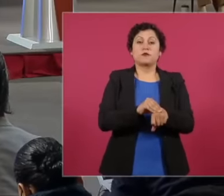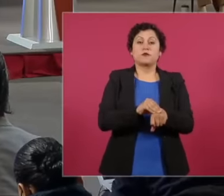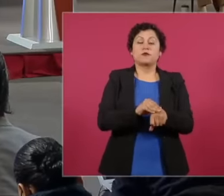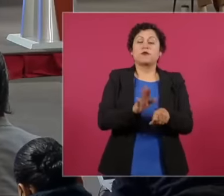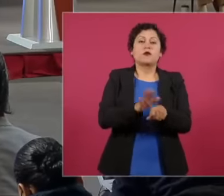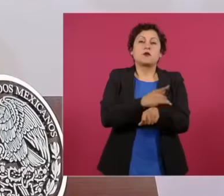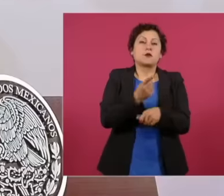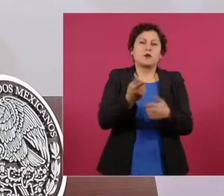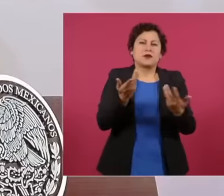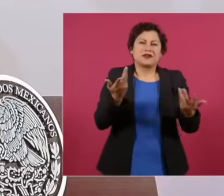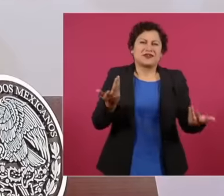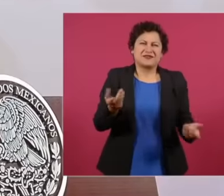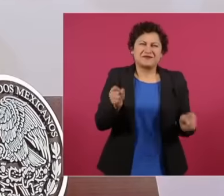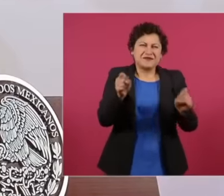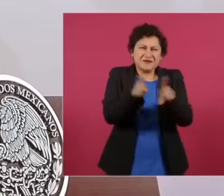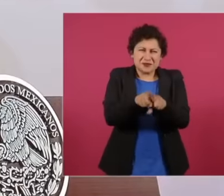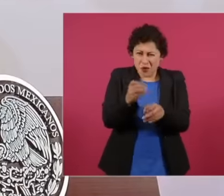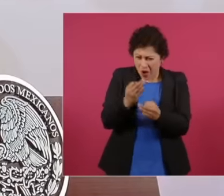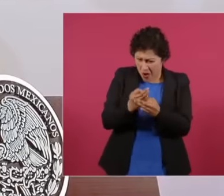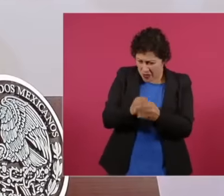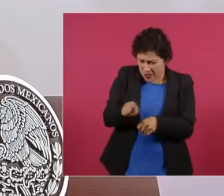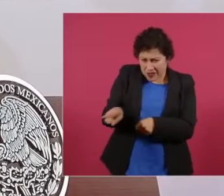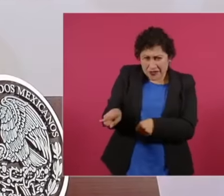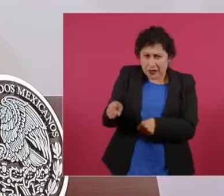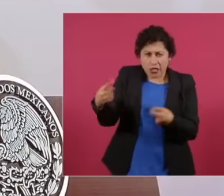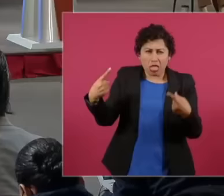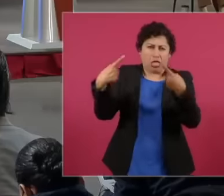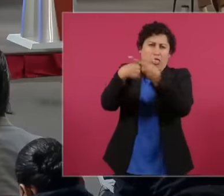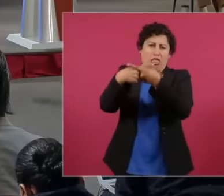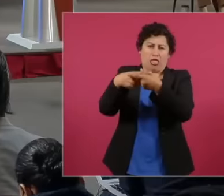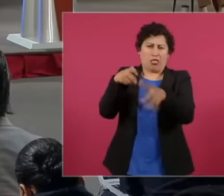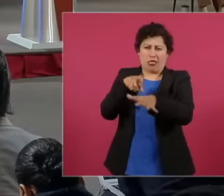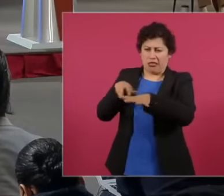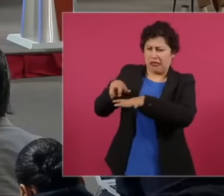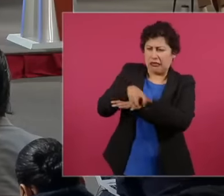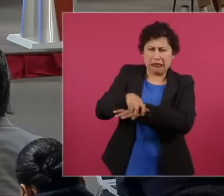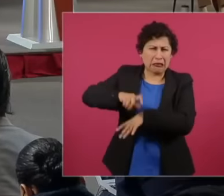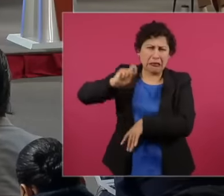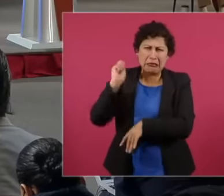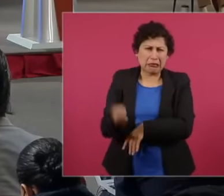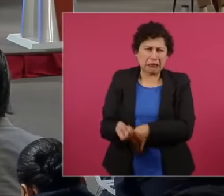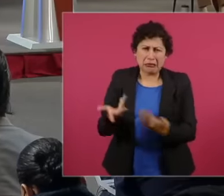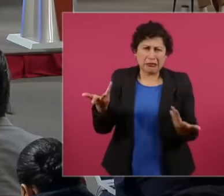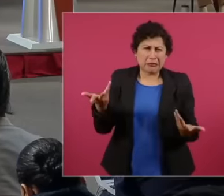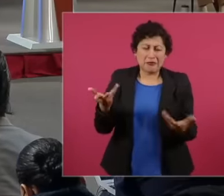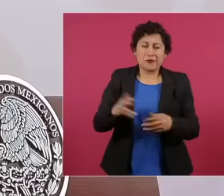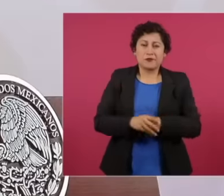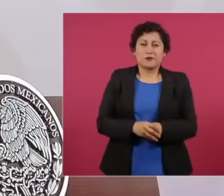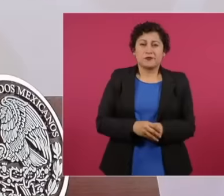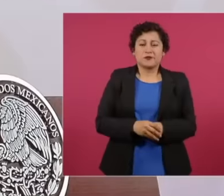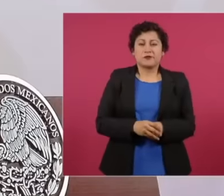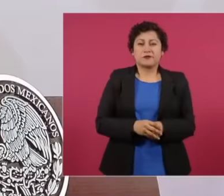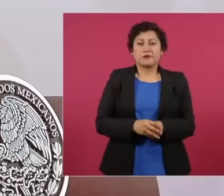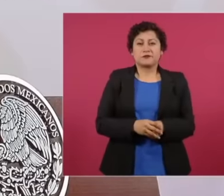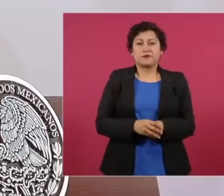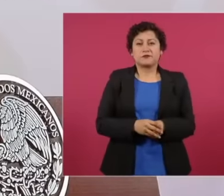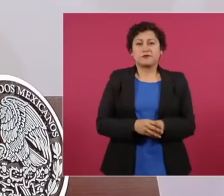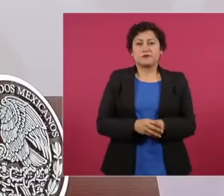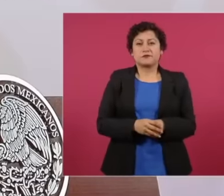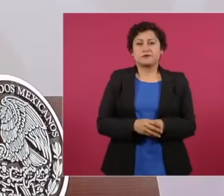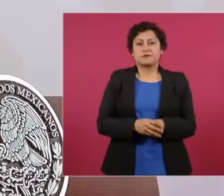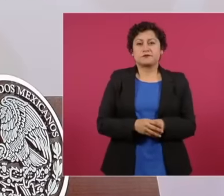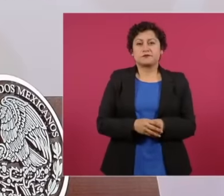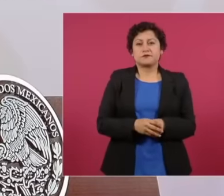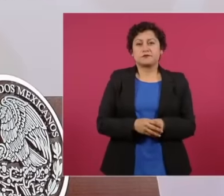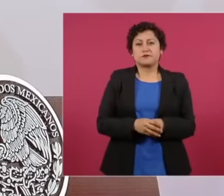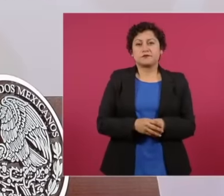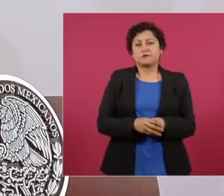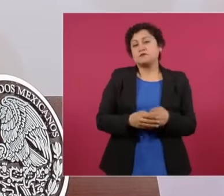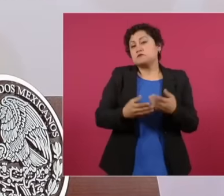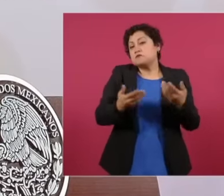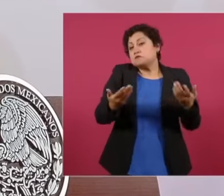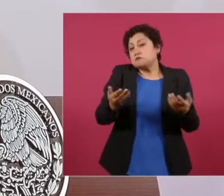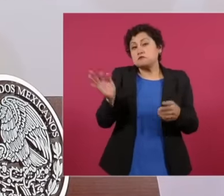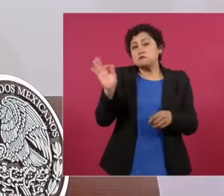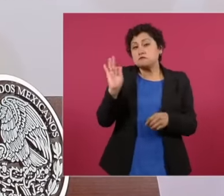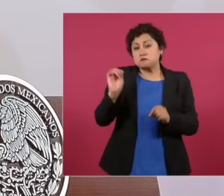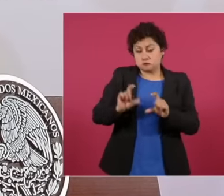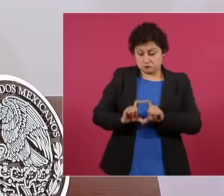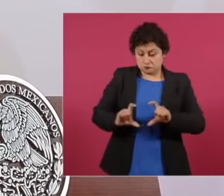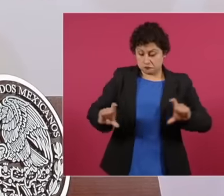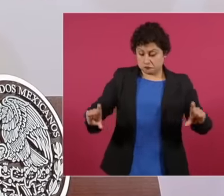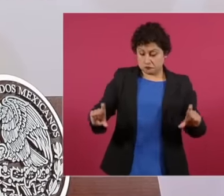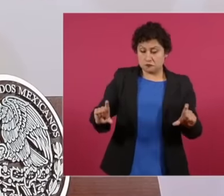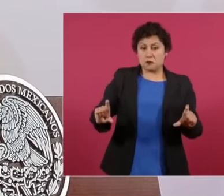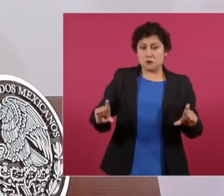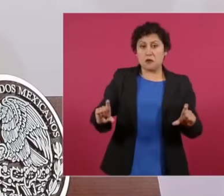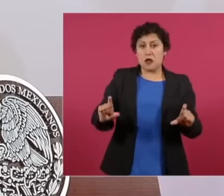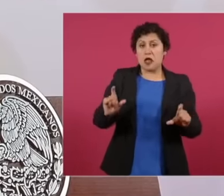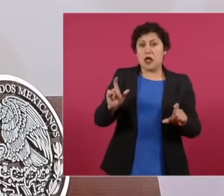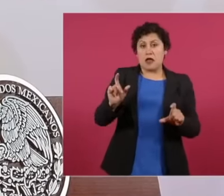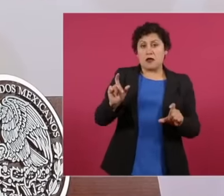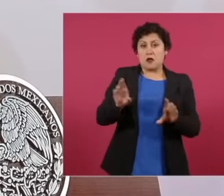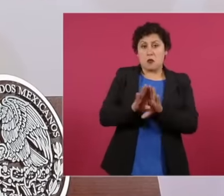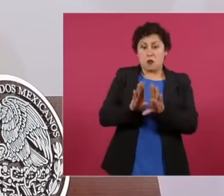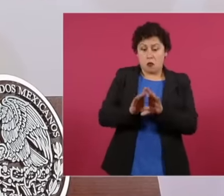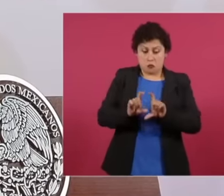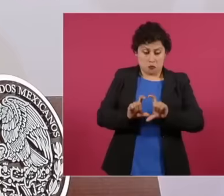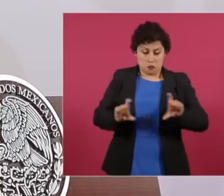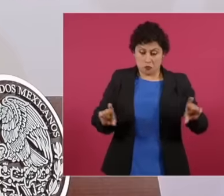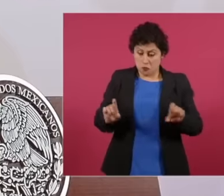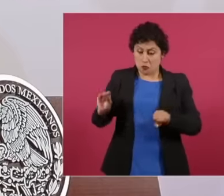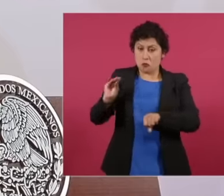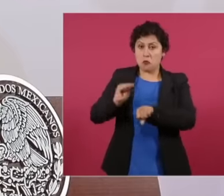Mayan train have to do with? They could have left the paradise of the BTES in Cancun or Quintana